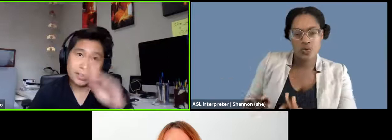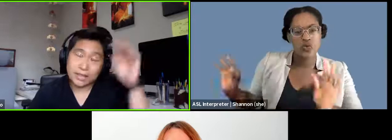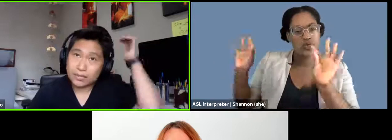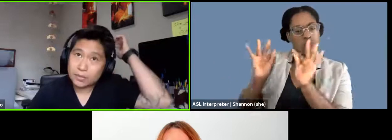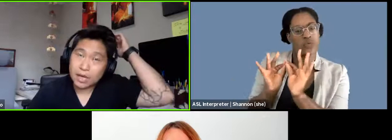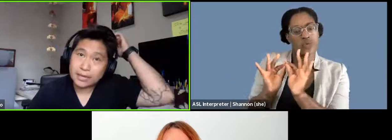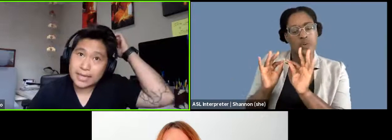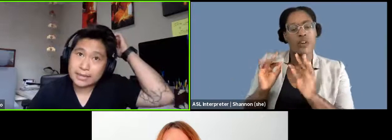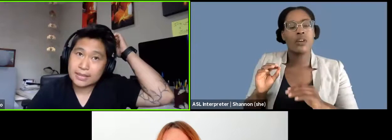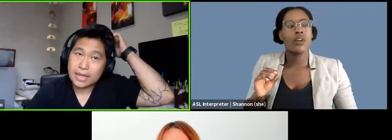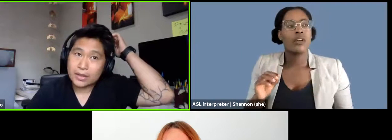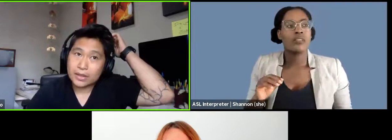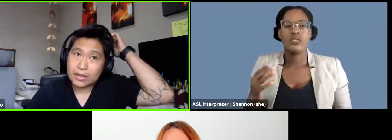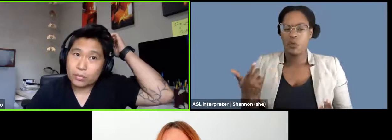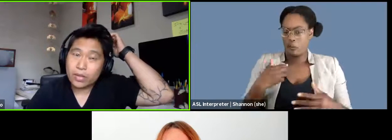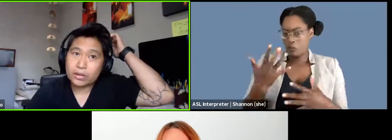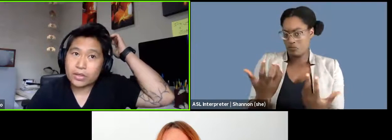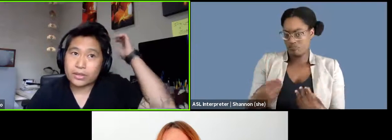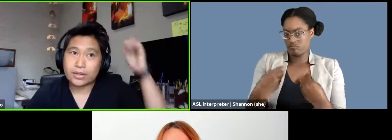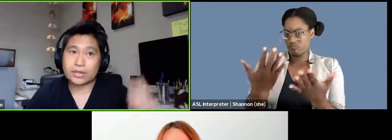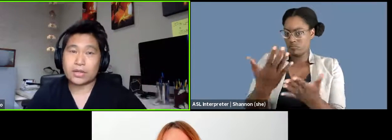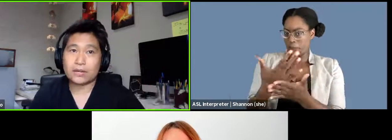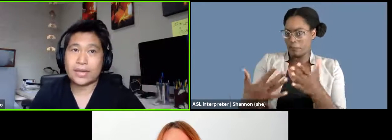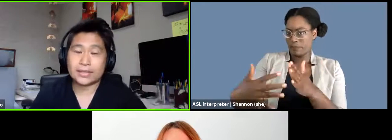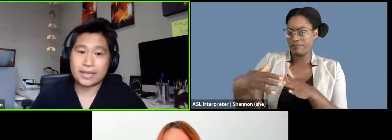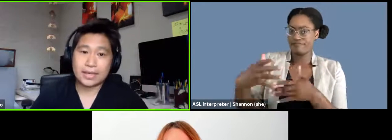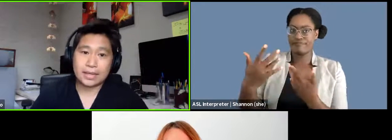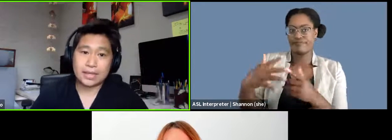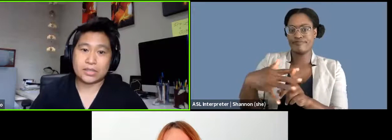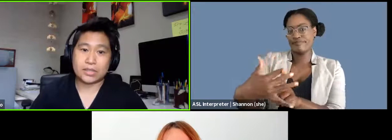Just to give context, we know there is a lot of anti-Asian